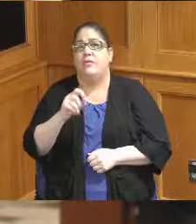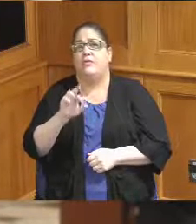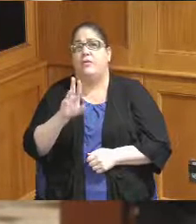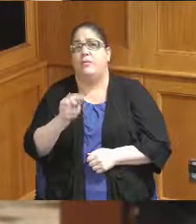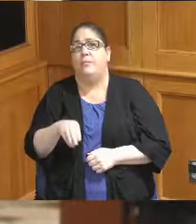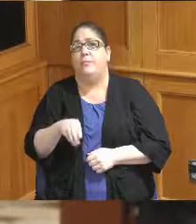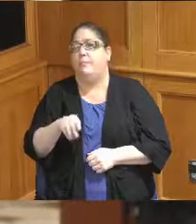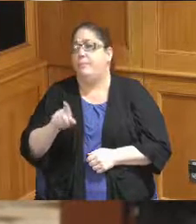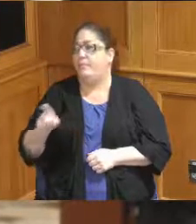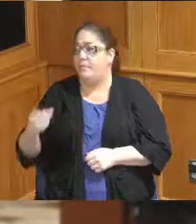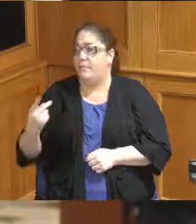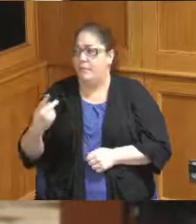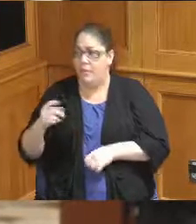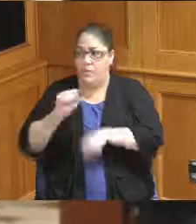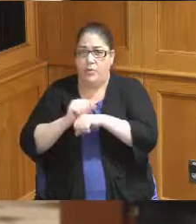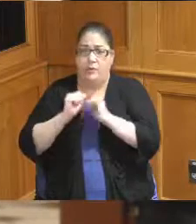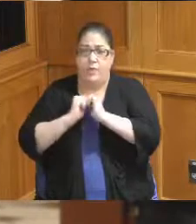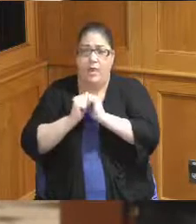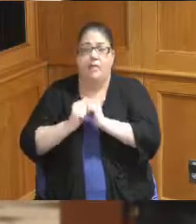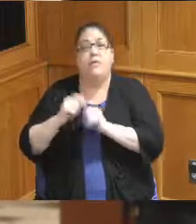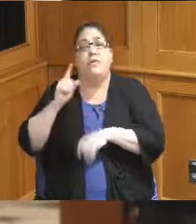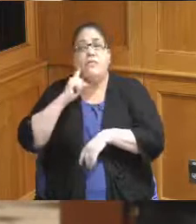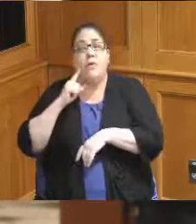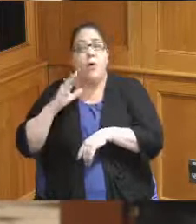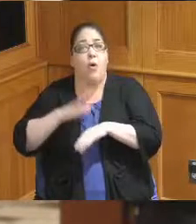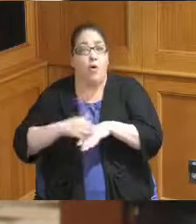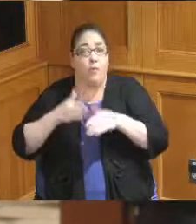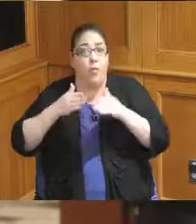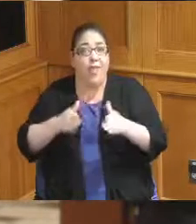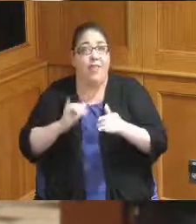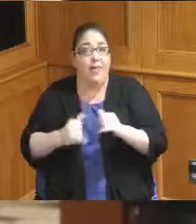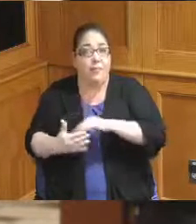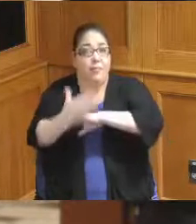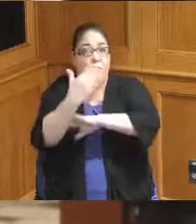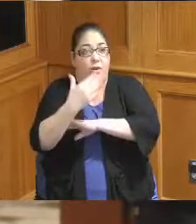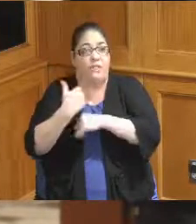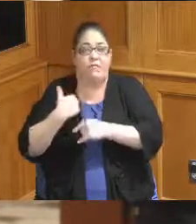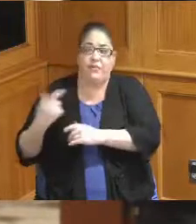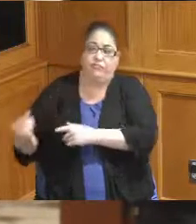he and In fact on my way into work that morning I'd already had communication with him to let